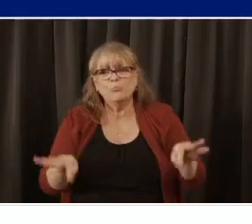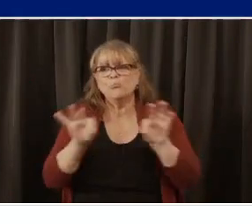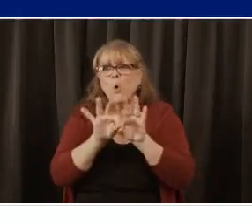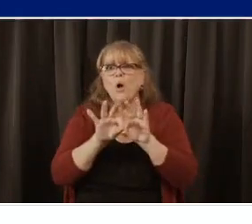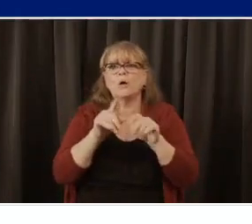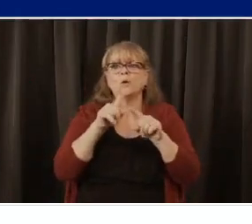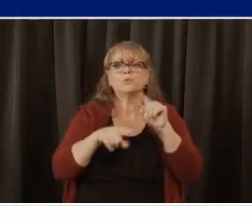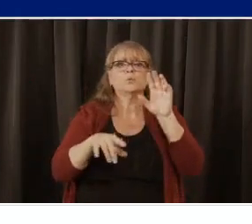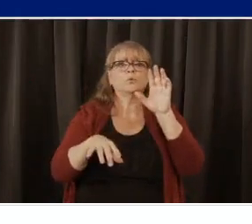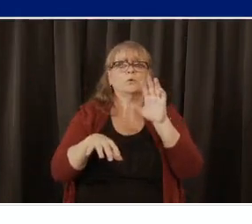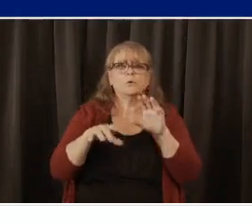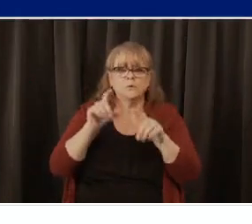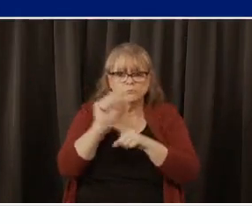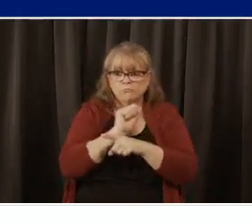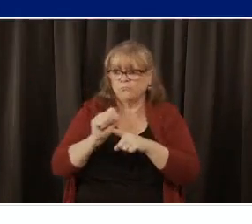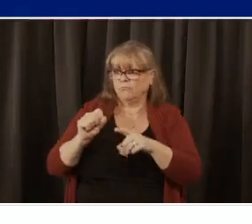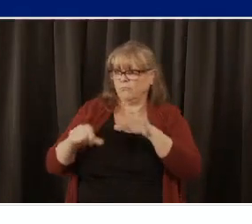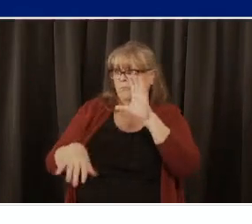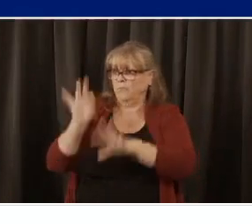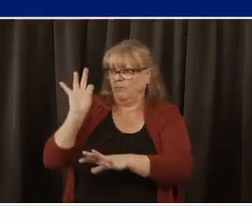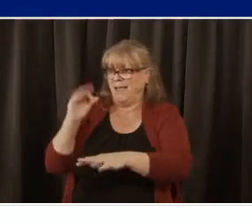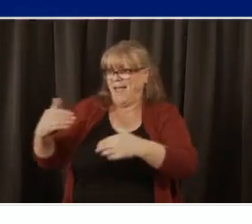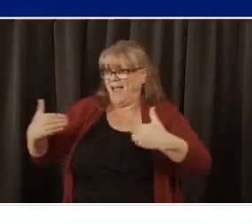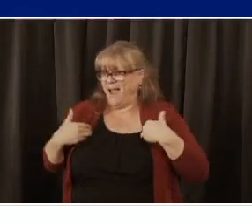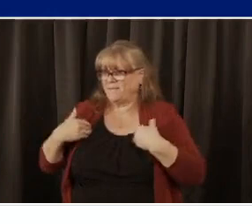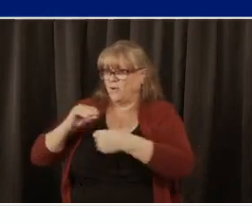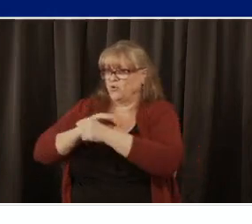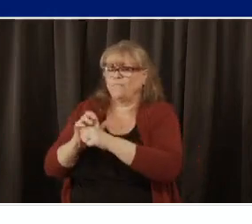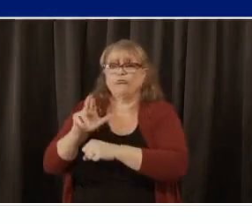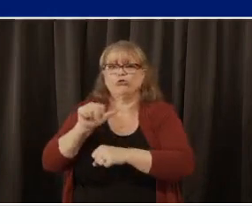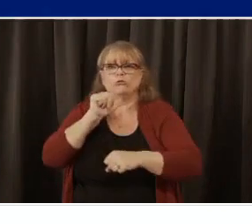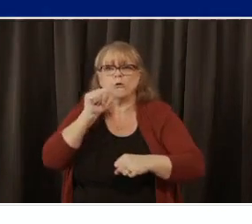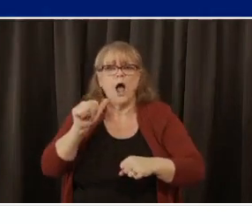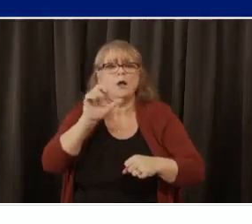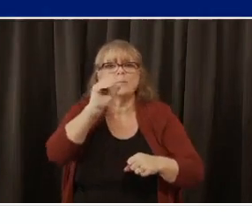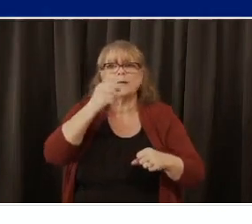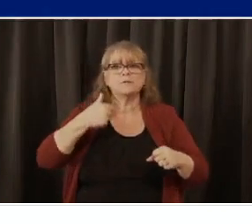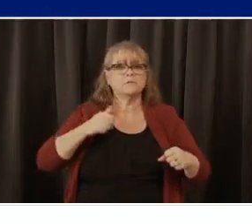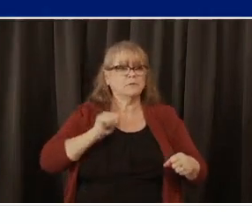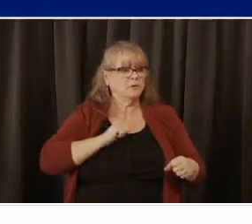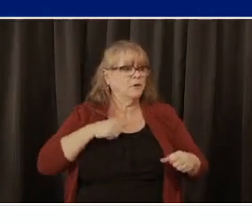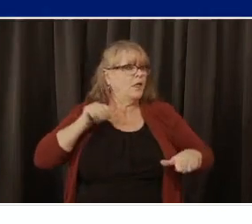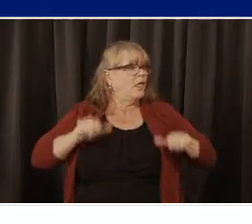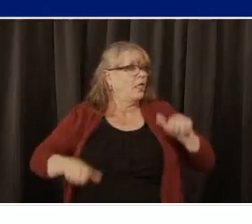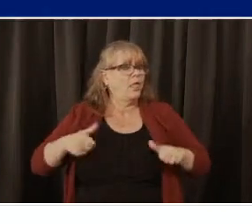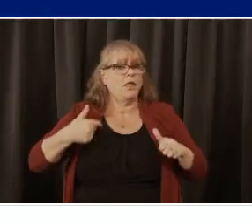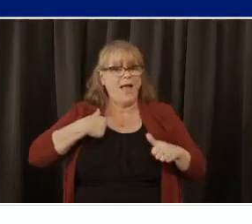10 cases is a really big deal of course for the people directly involved who won't get COVID,